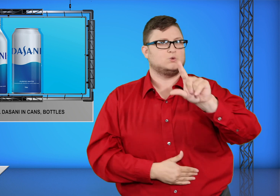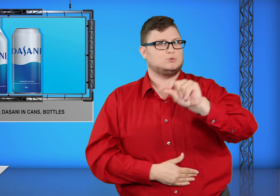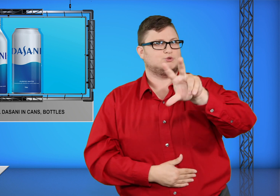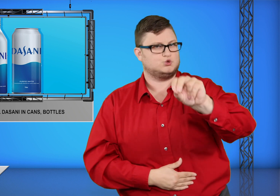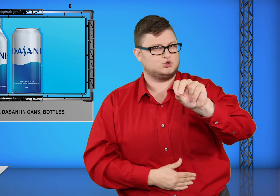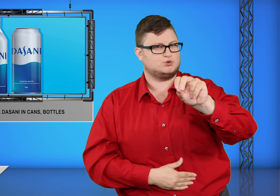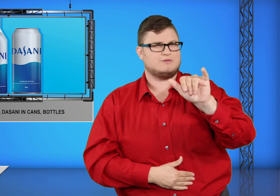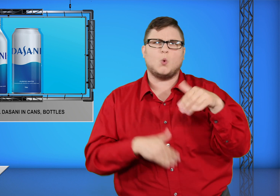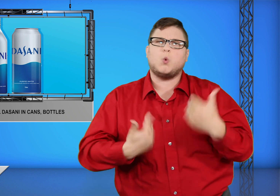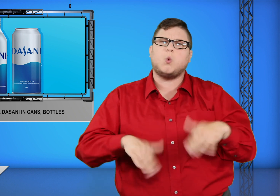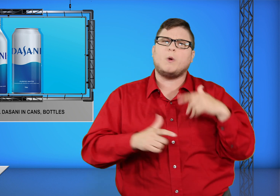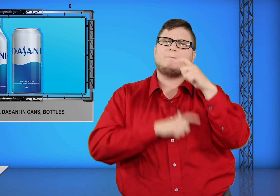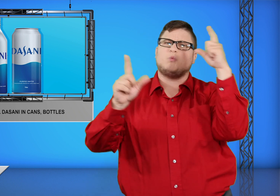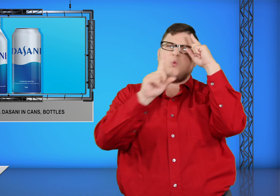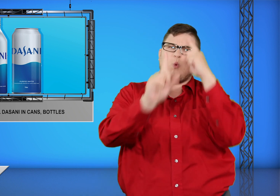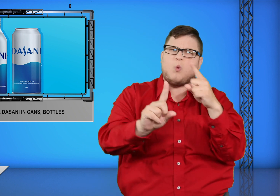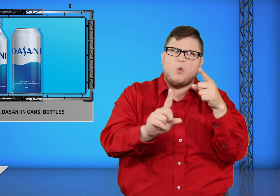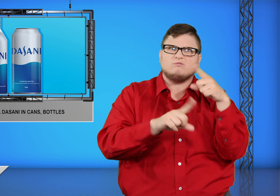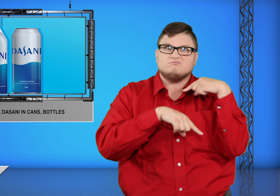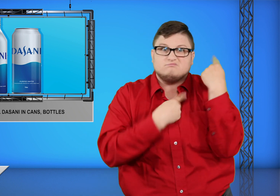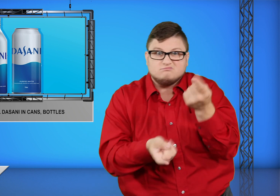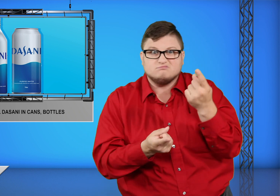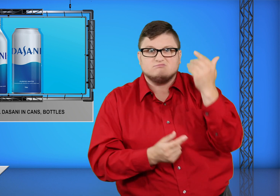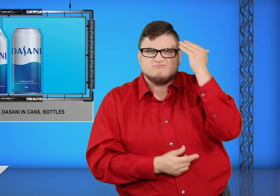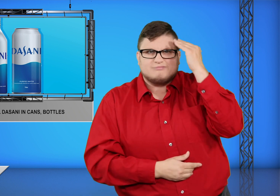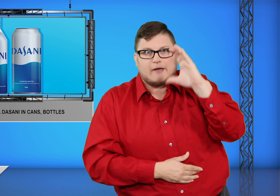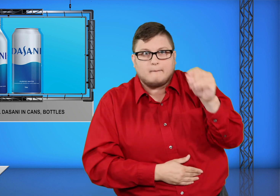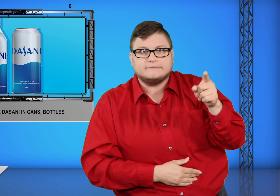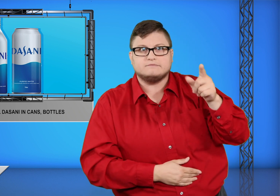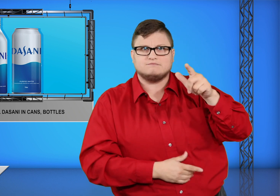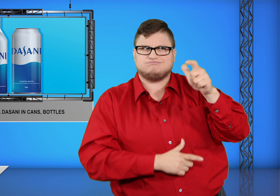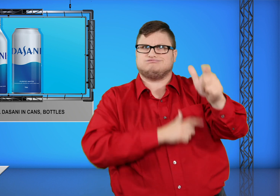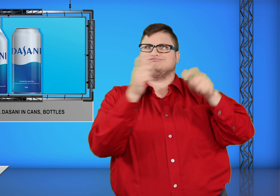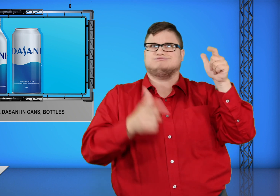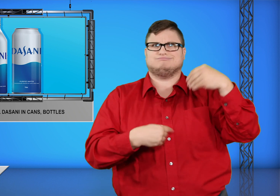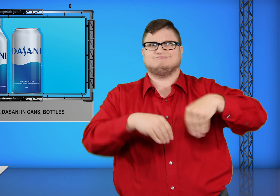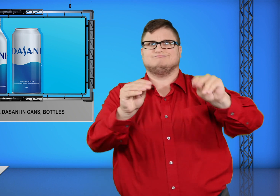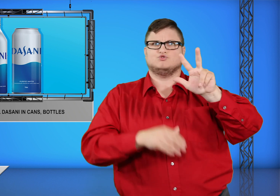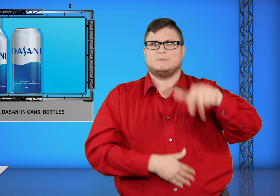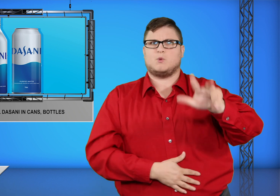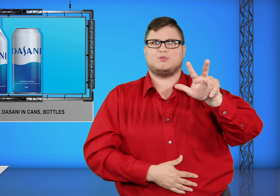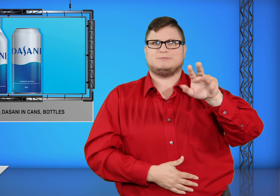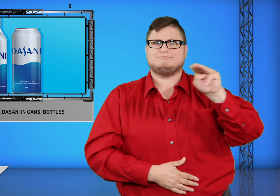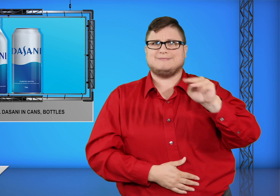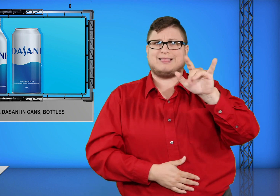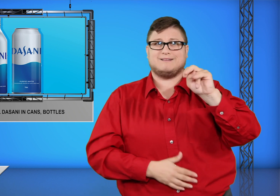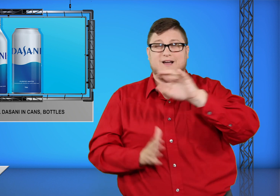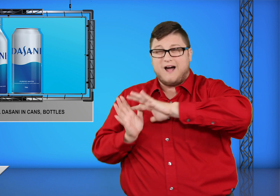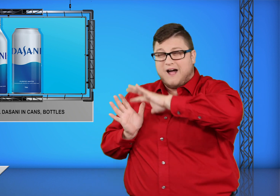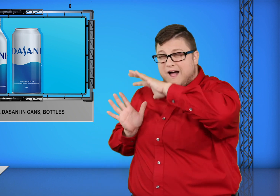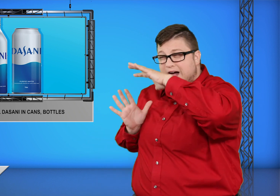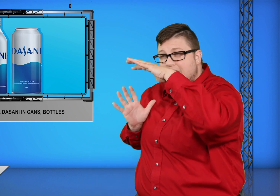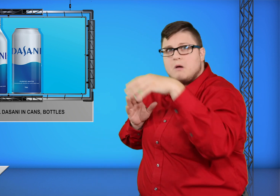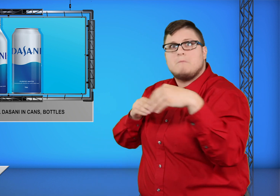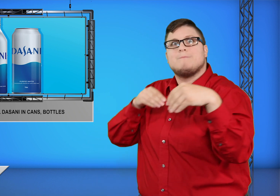by 2030. That's a pretty lofty goal considering the soft drink giant produced 3.3 million tons